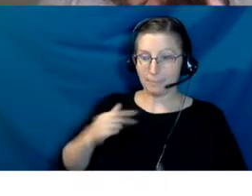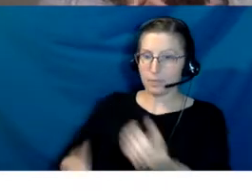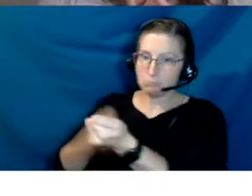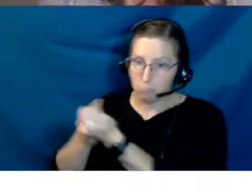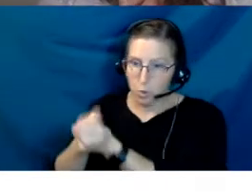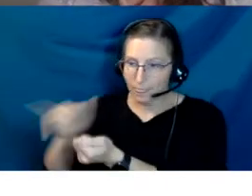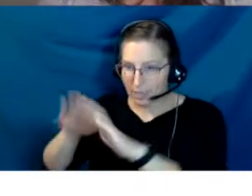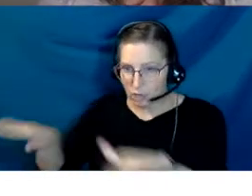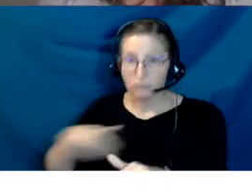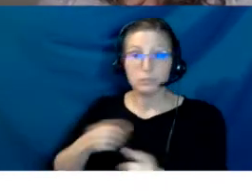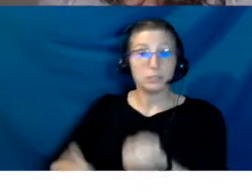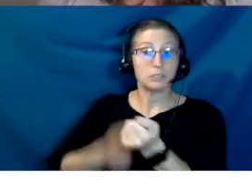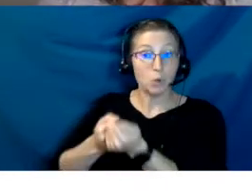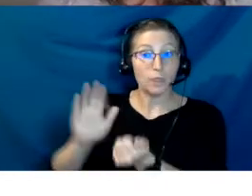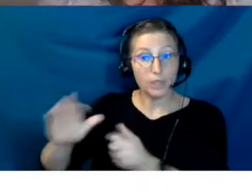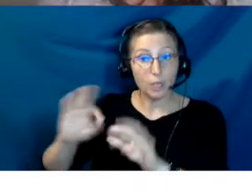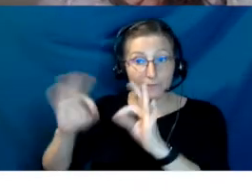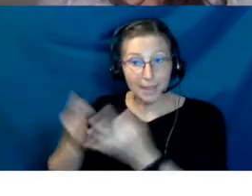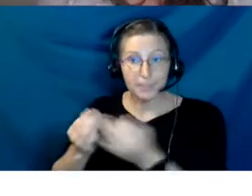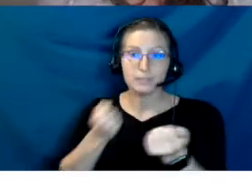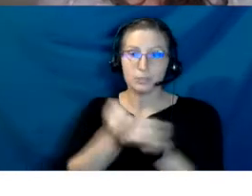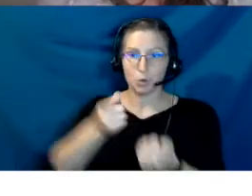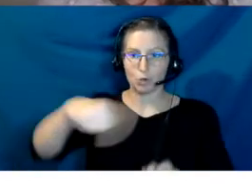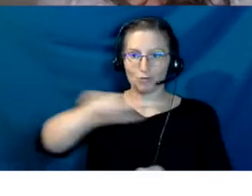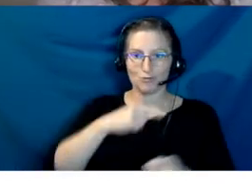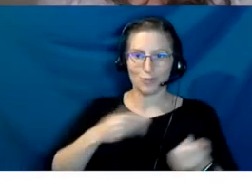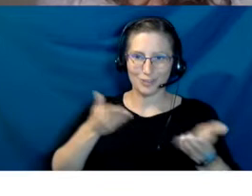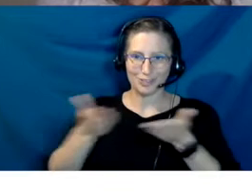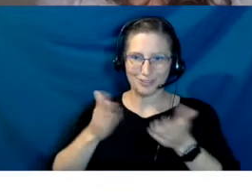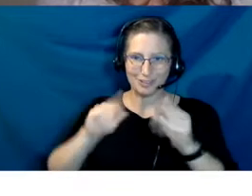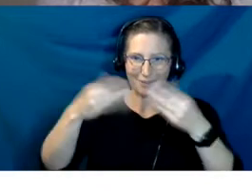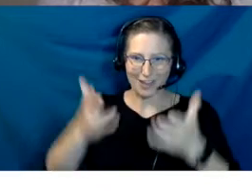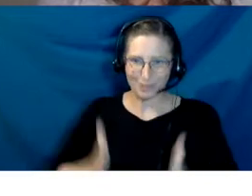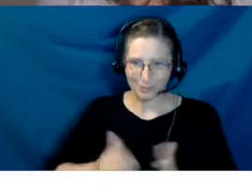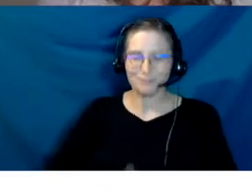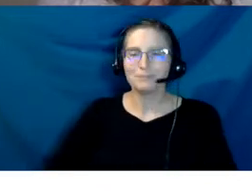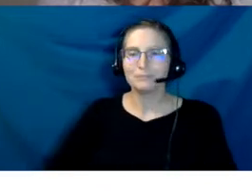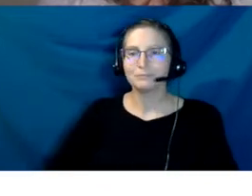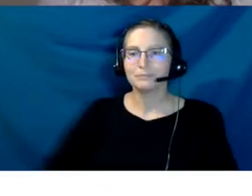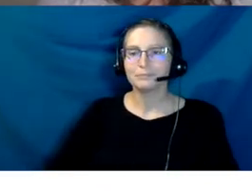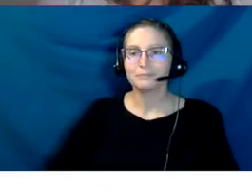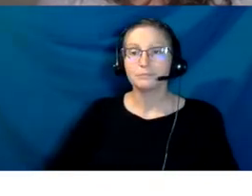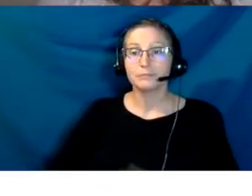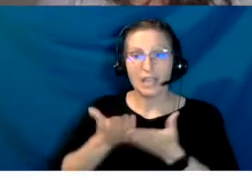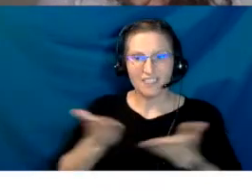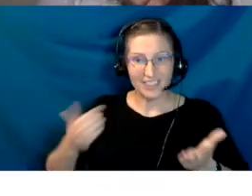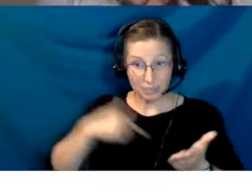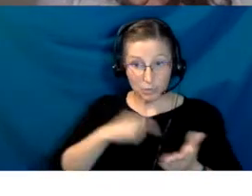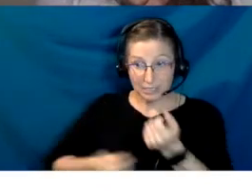are able to support school teams with, we do have a pretty extensive lending library.